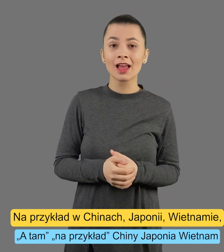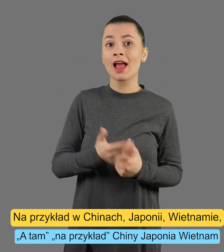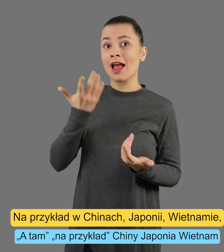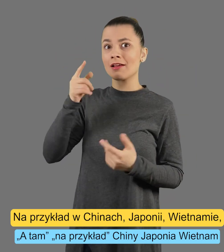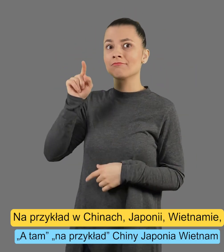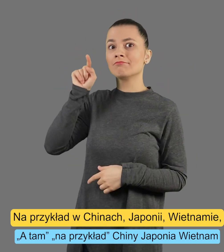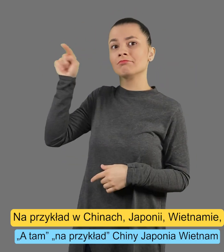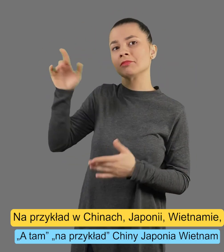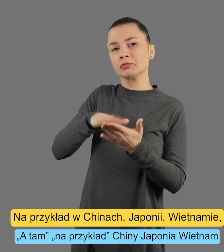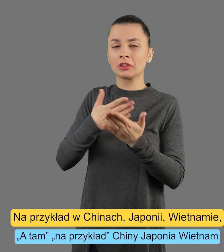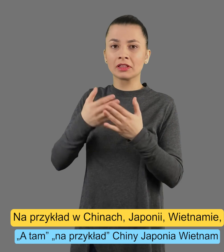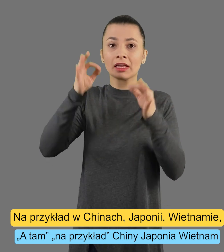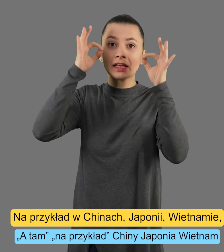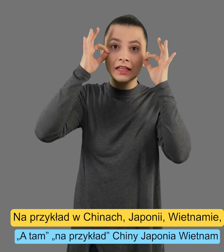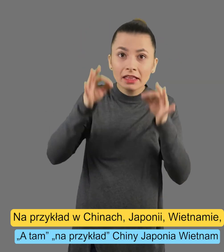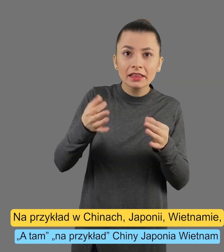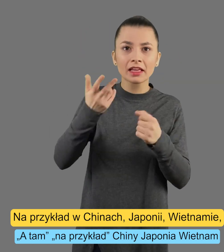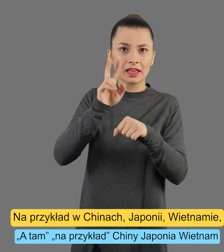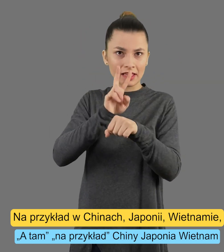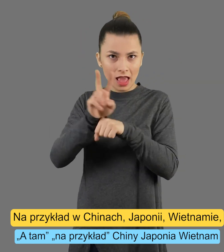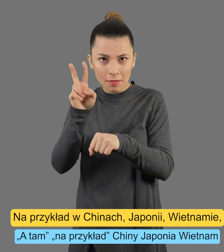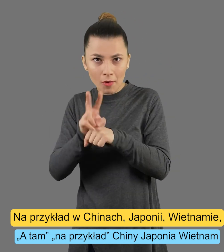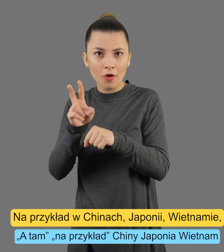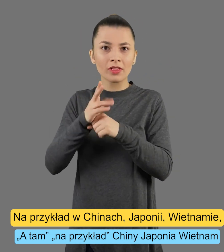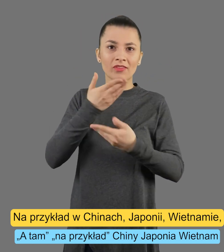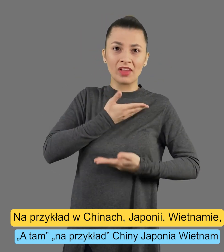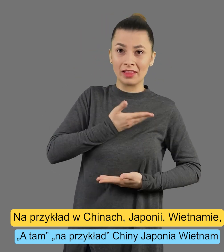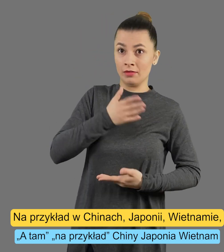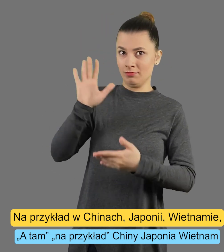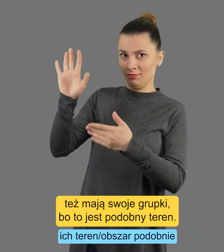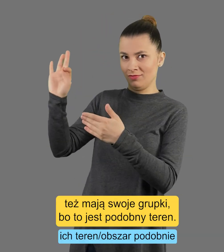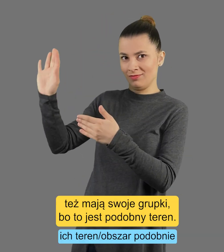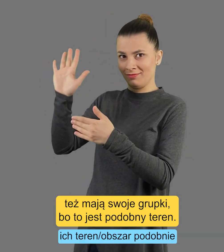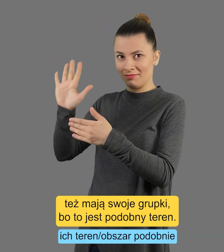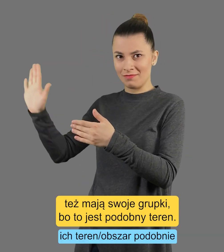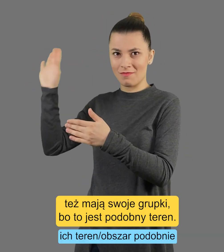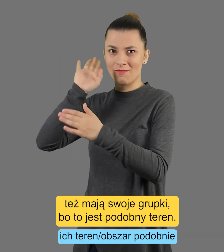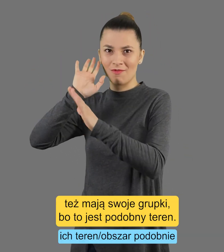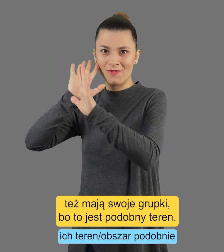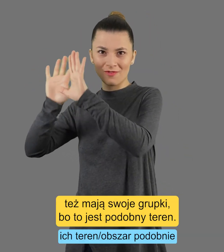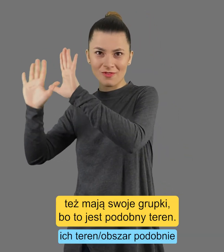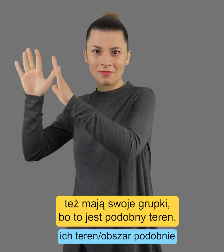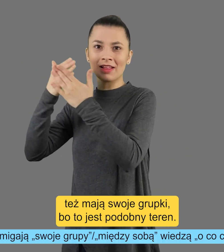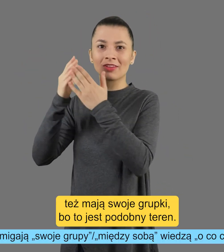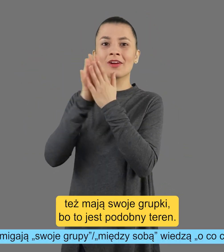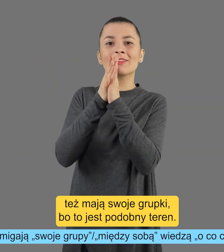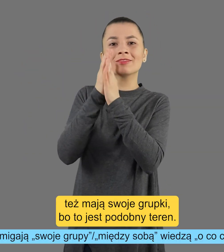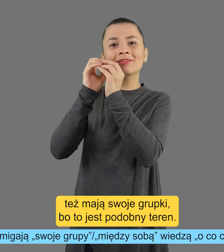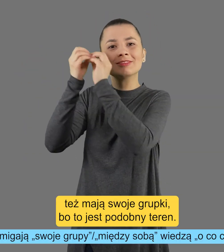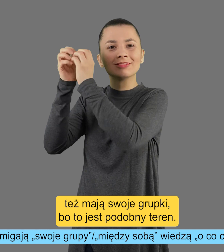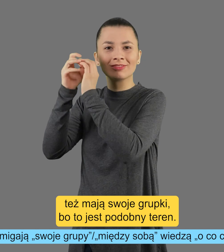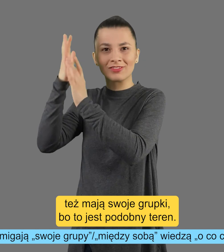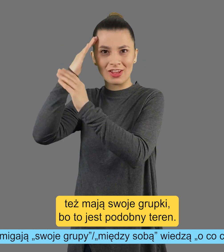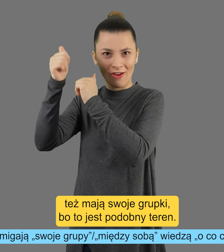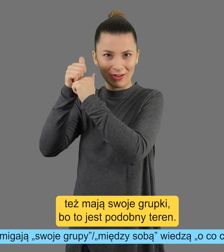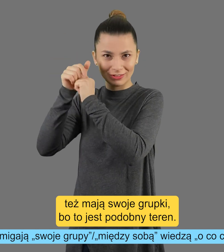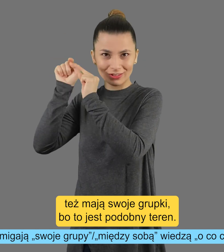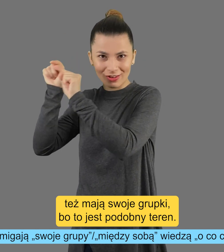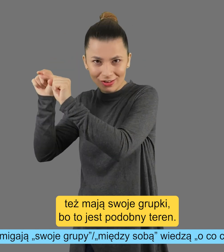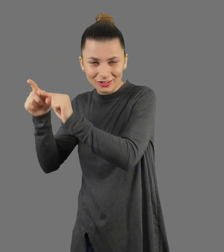For example, in China, Japan, Vietnam, they also have their groups, because it's a similar area.